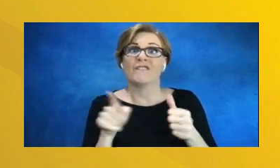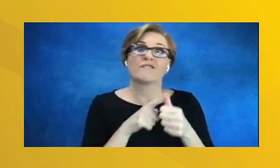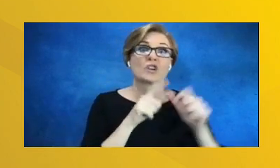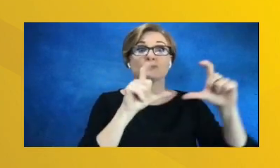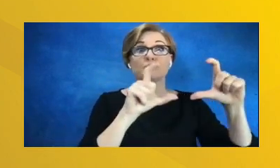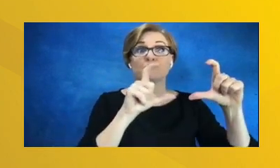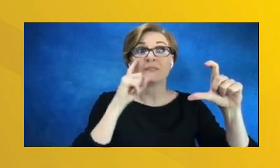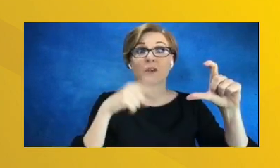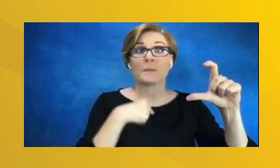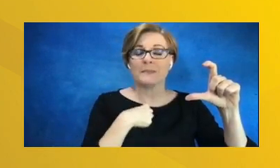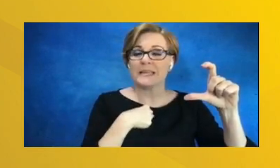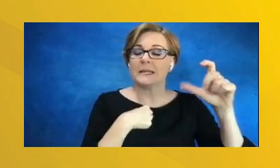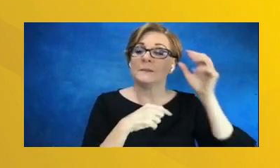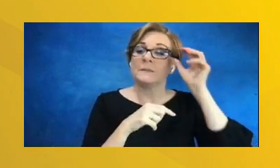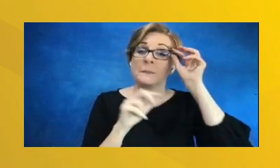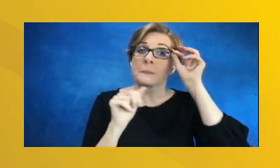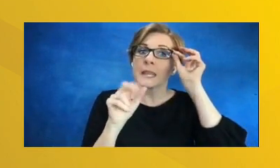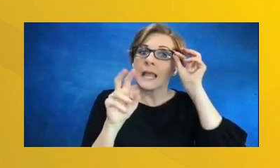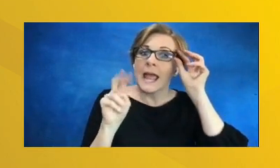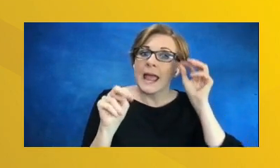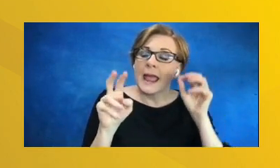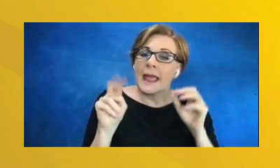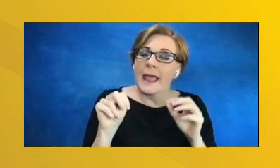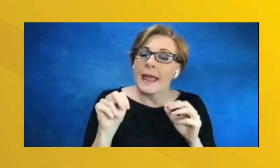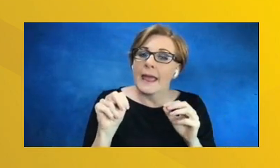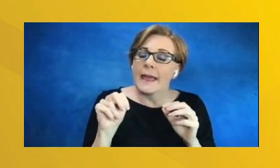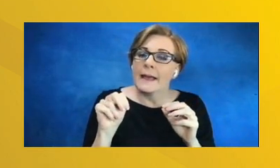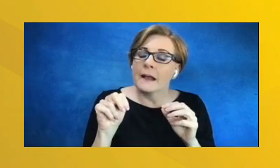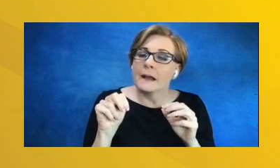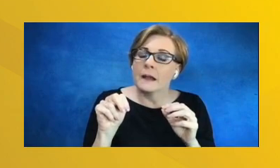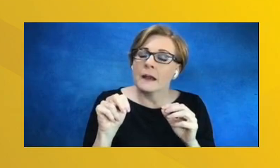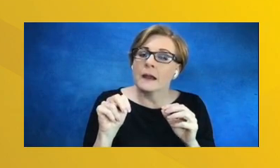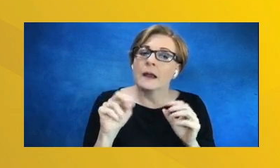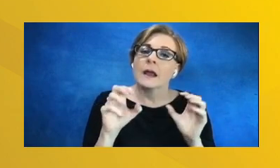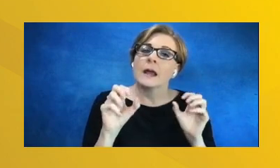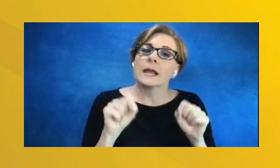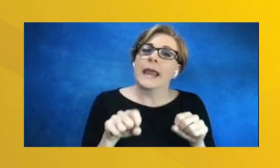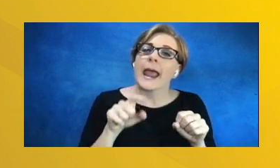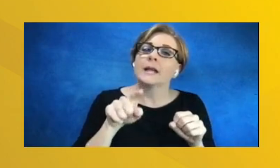And so maybe, Ann, you could talk a little bit about your object that you chose for the